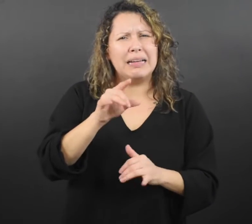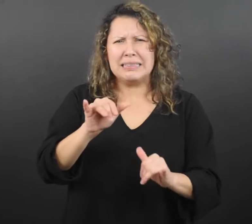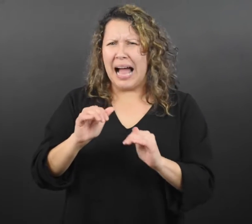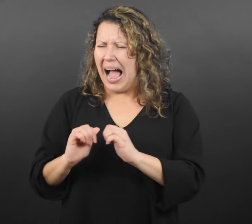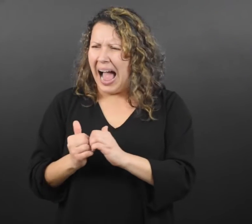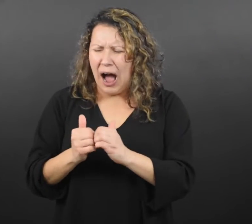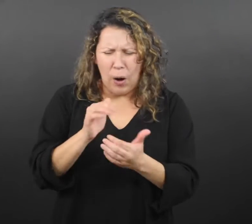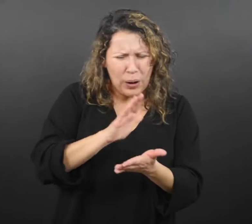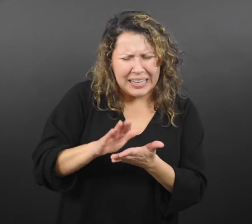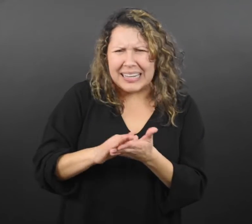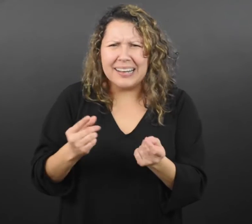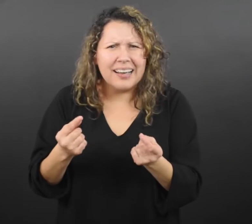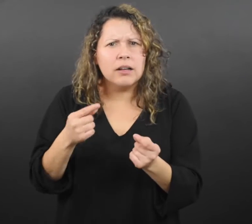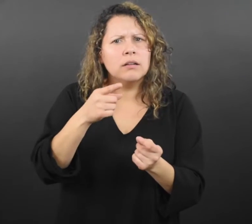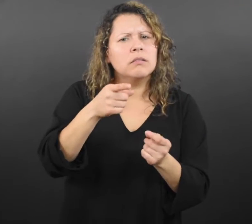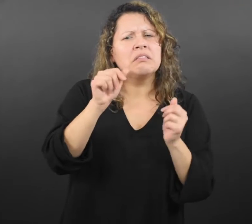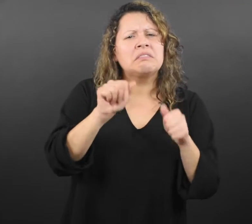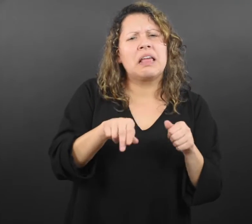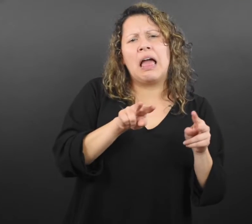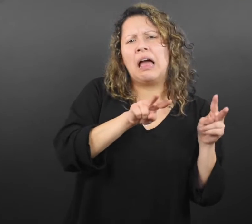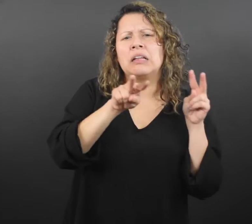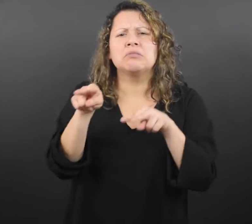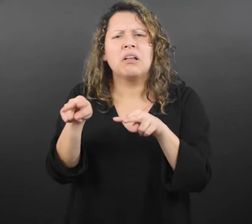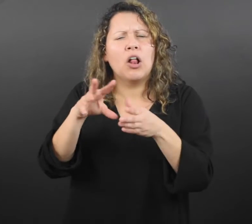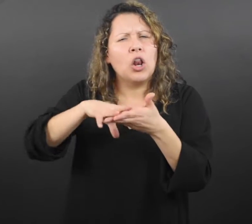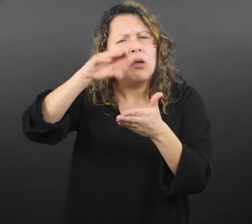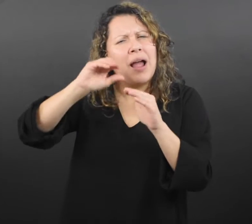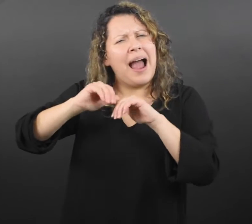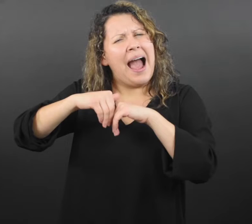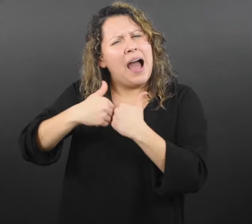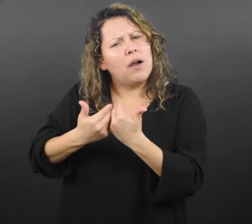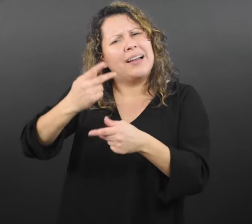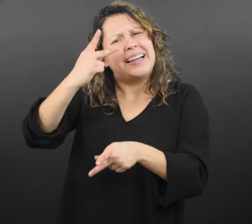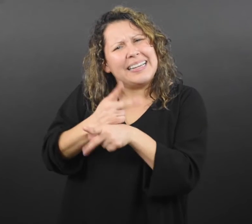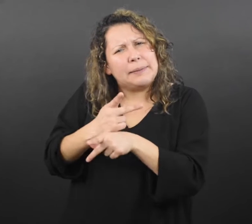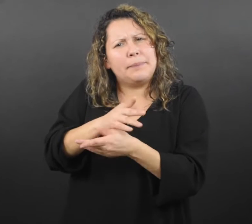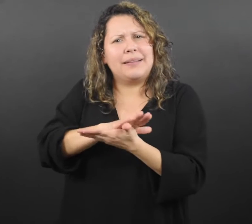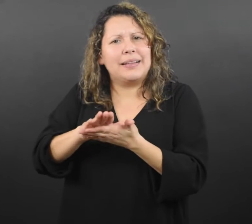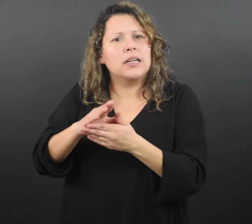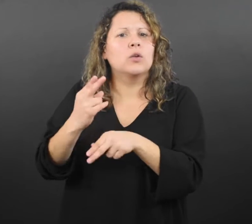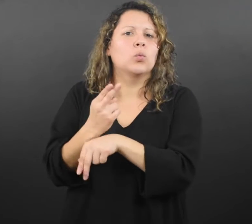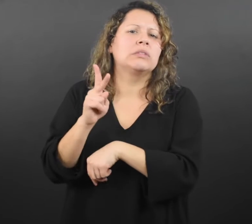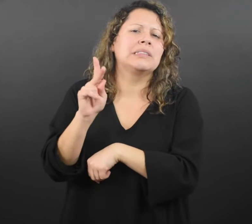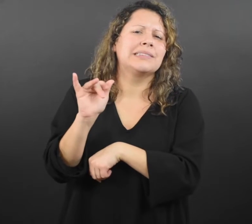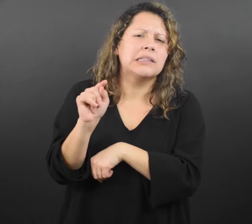each use. Learn How to Keep Your Breast Pump Kit Clean: The Essentials.